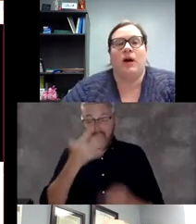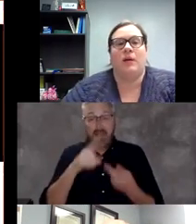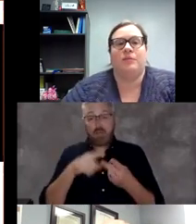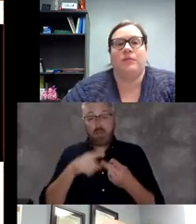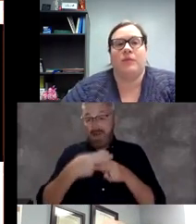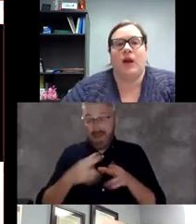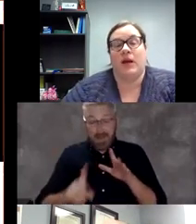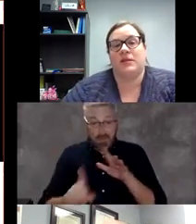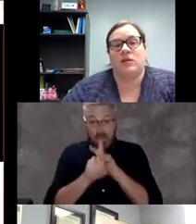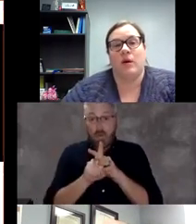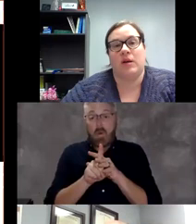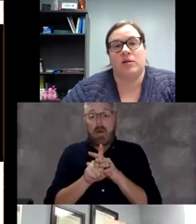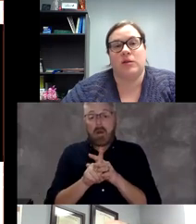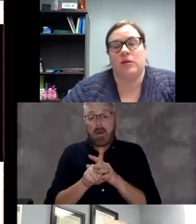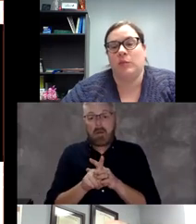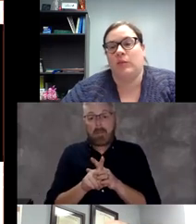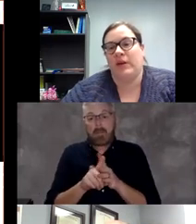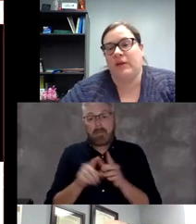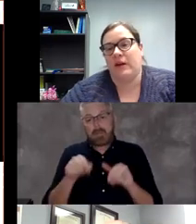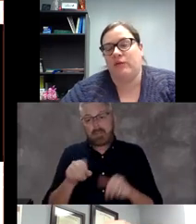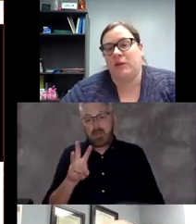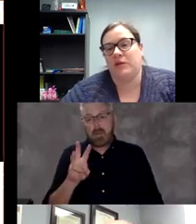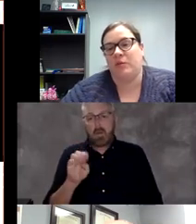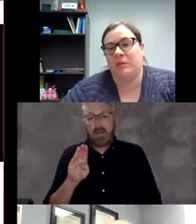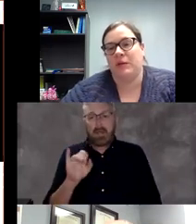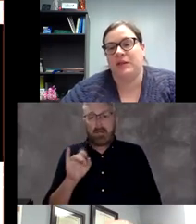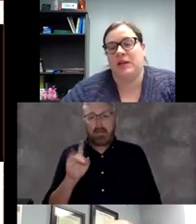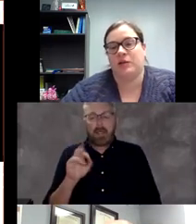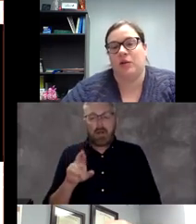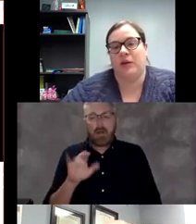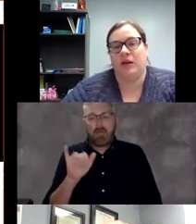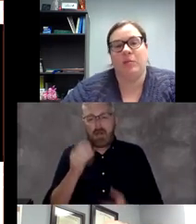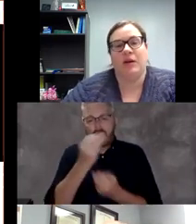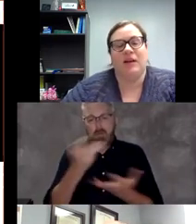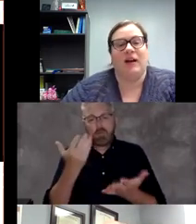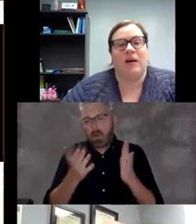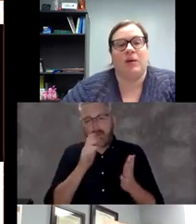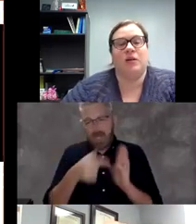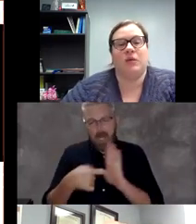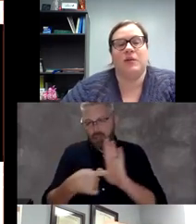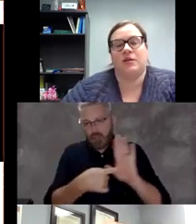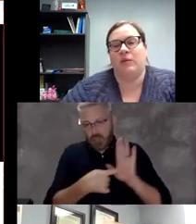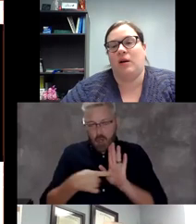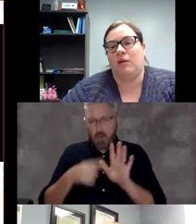I GUESS IT'S A WEBINAR SO THAT INFORMATION PROBABLY IS NOT SHOWING UP. BUT I DO WANT TO MENTION THAT WE